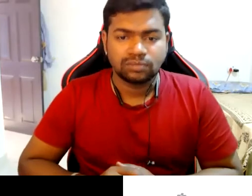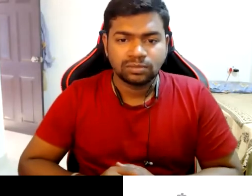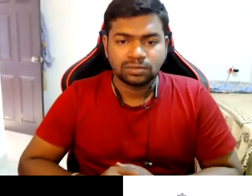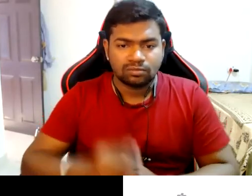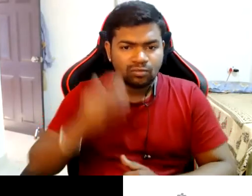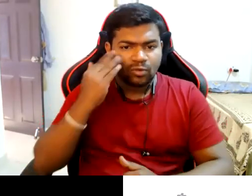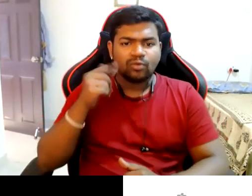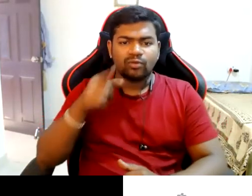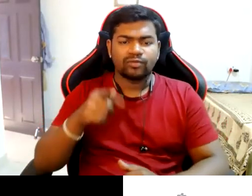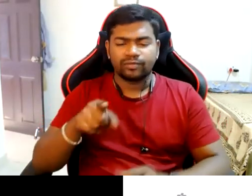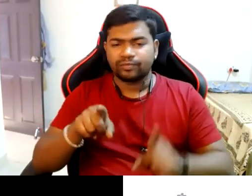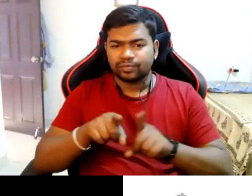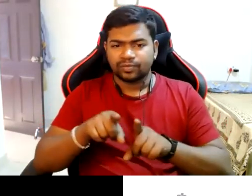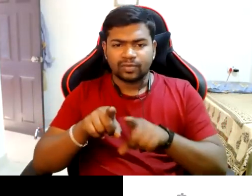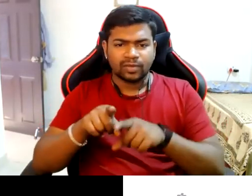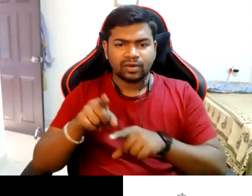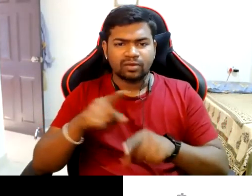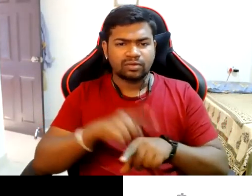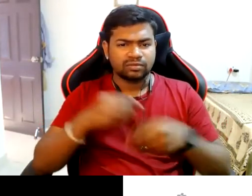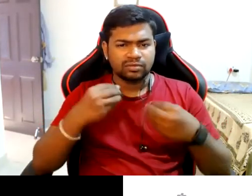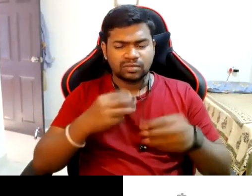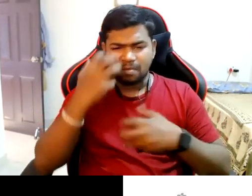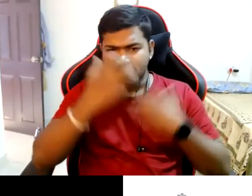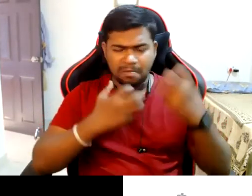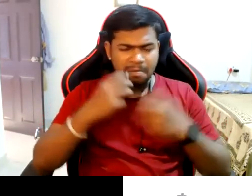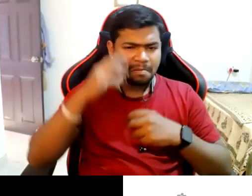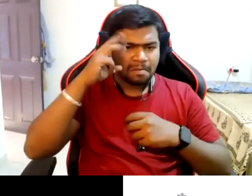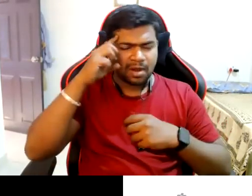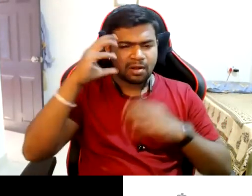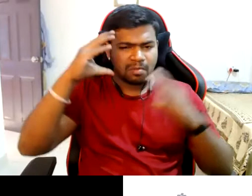why do waste your energy in being angry, why to waste your emotions and mental power on something else or insulting someone else.